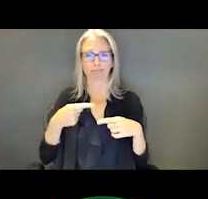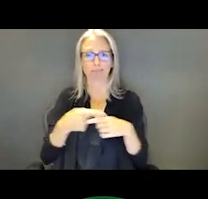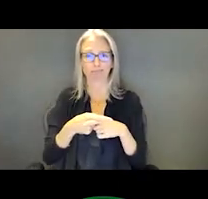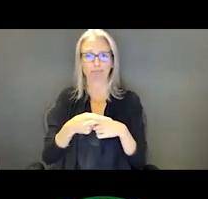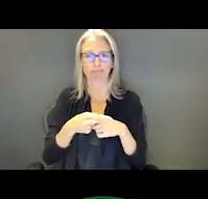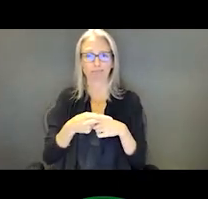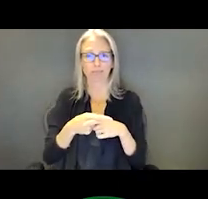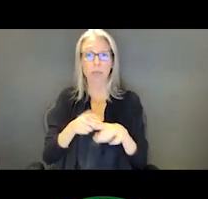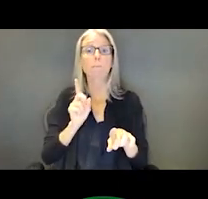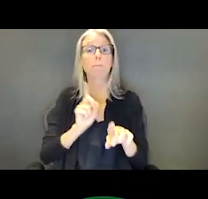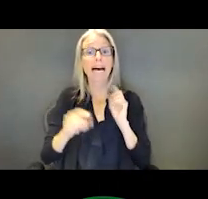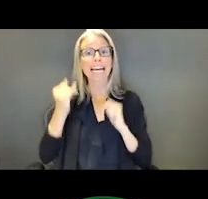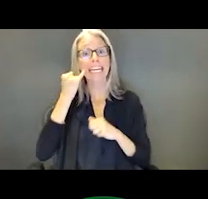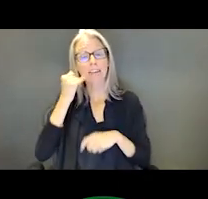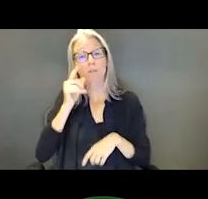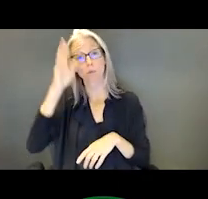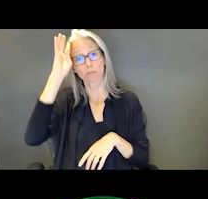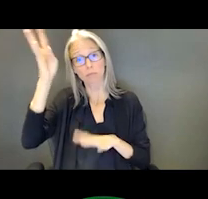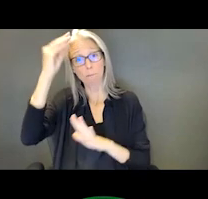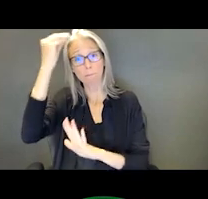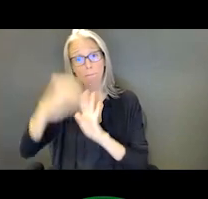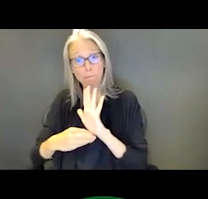I think is the most important thing that policymakers can do.